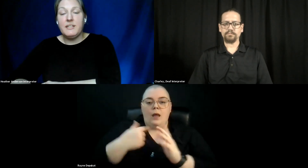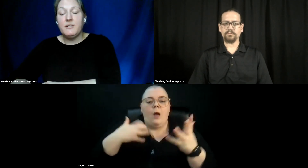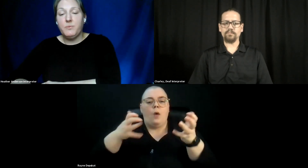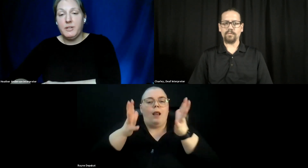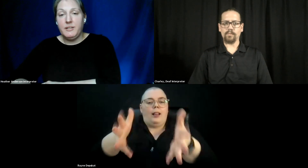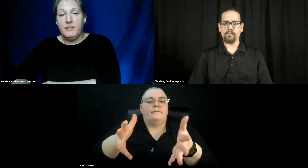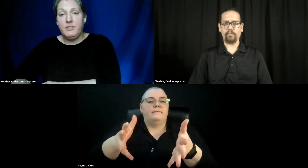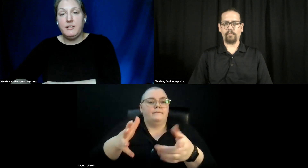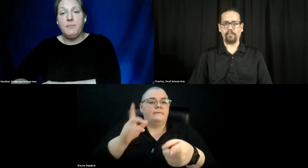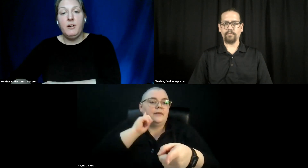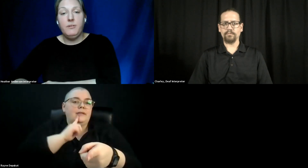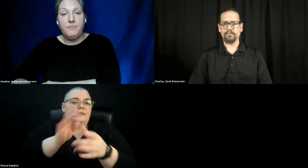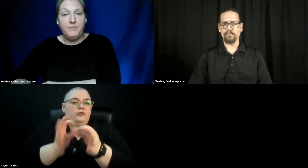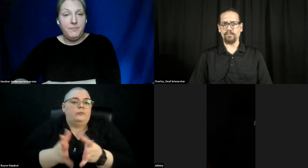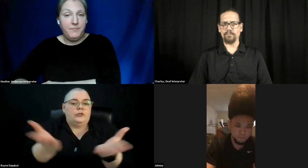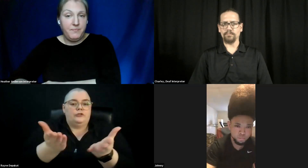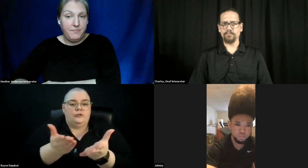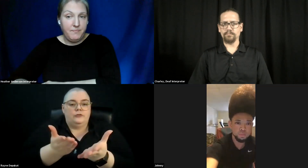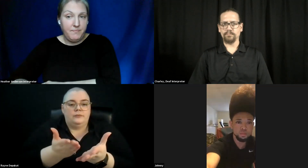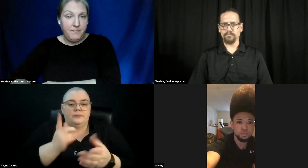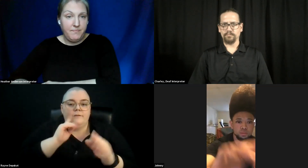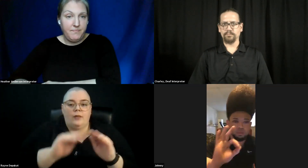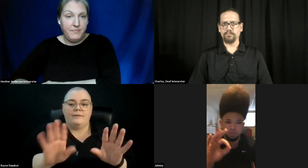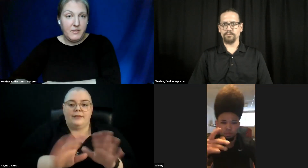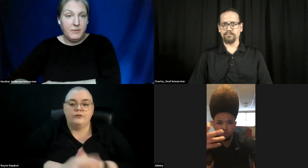So if it doesn't work, just let me know.